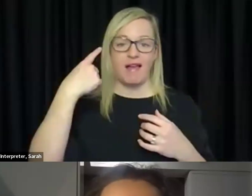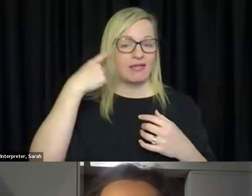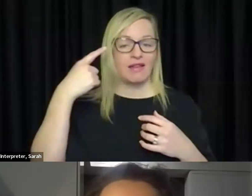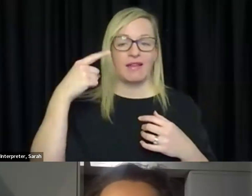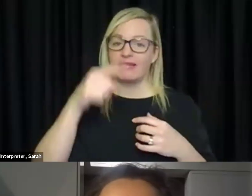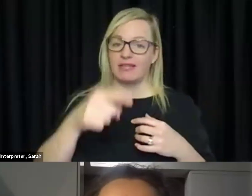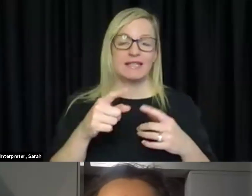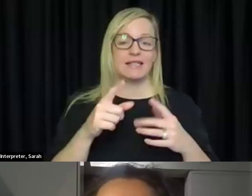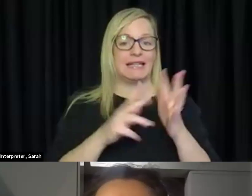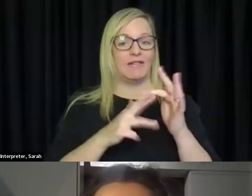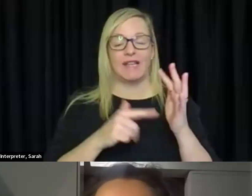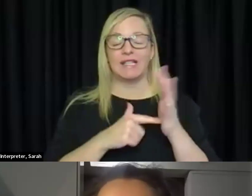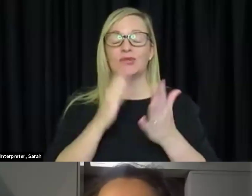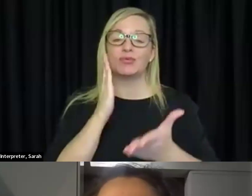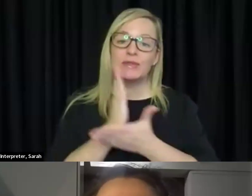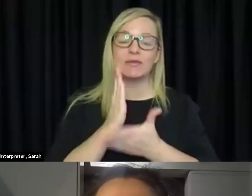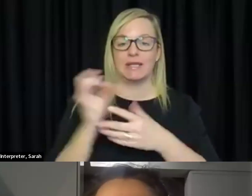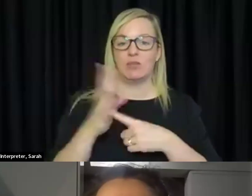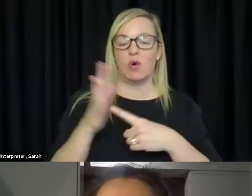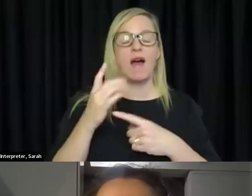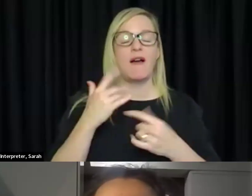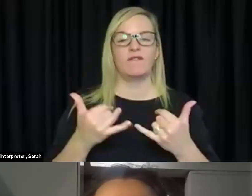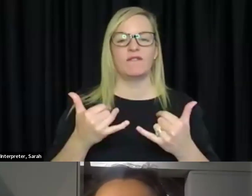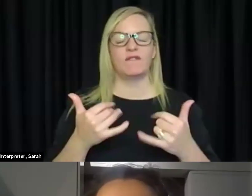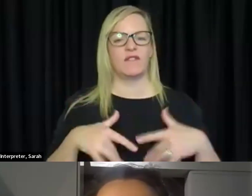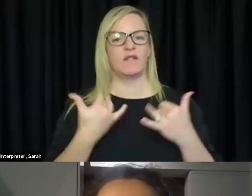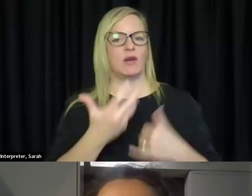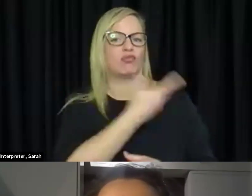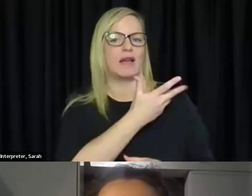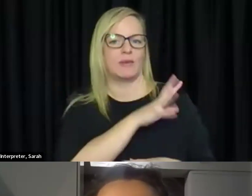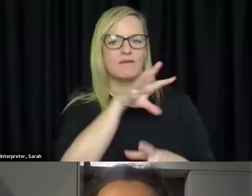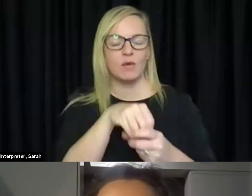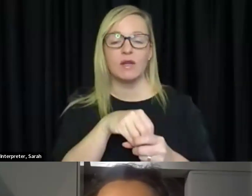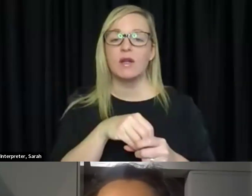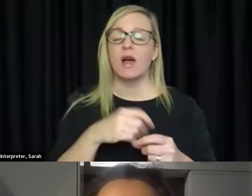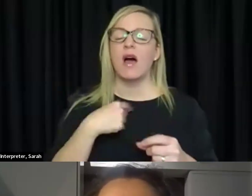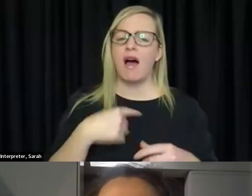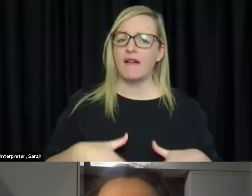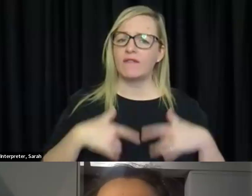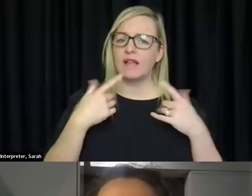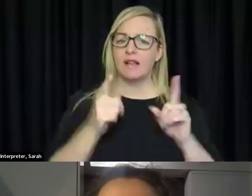so privileged to be part of it because I often say that I believe that books can change the world and